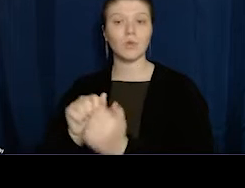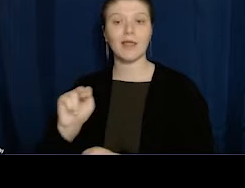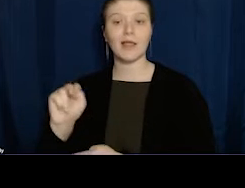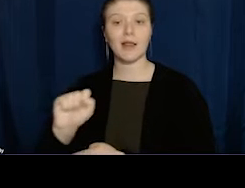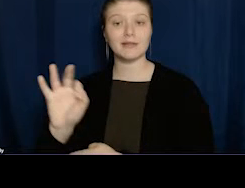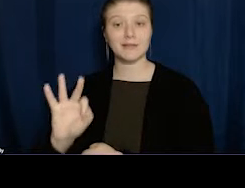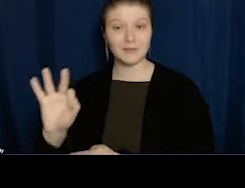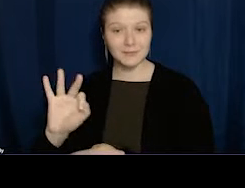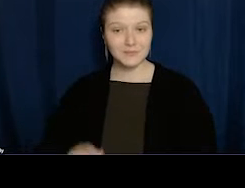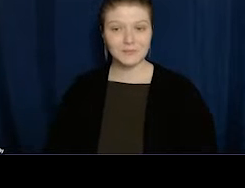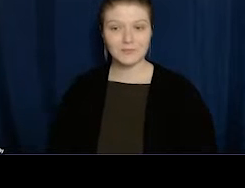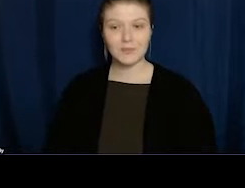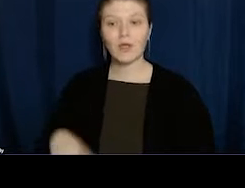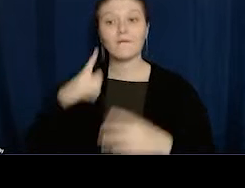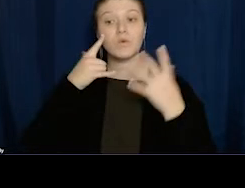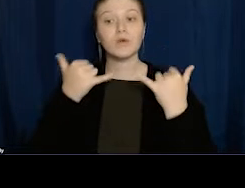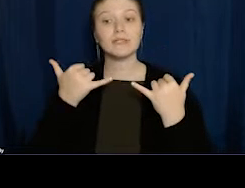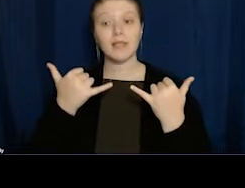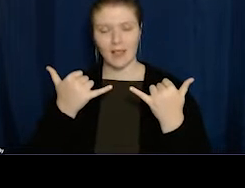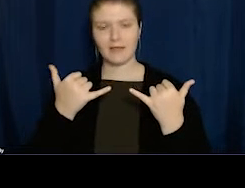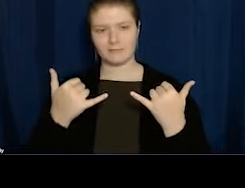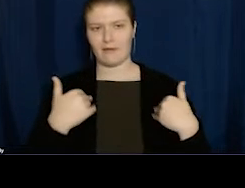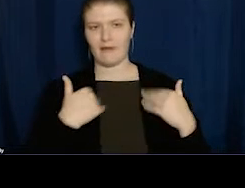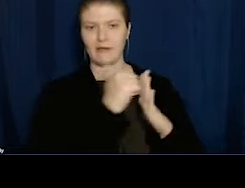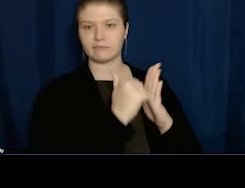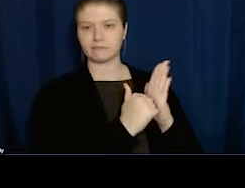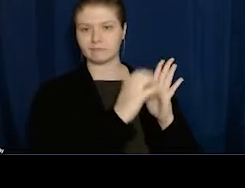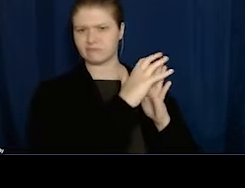So, for today's agenda, we have an action-packed agenda here.